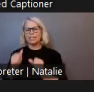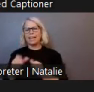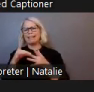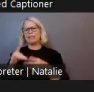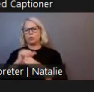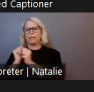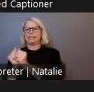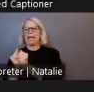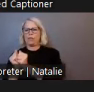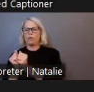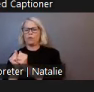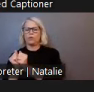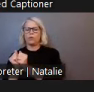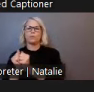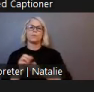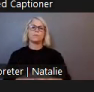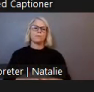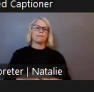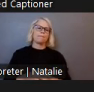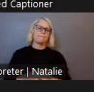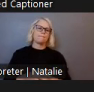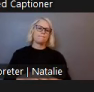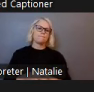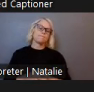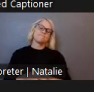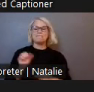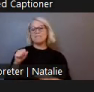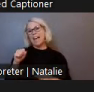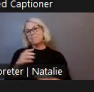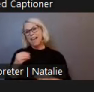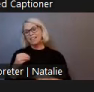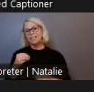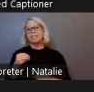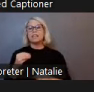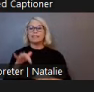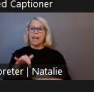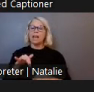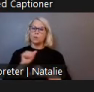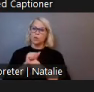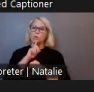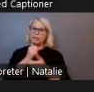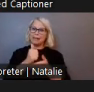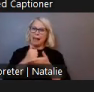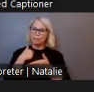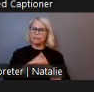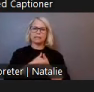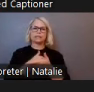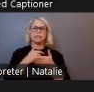Consistency is a big piece and some of the work that we need to do, as a community, making